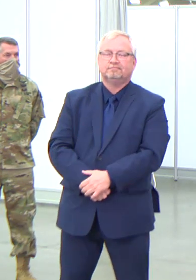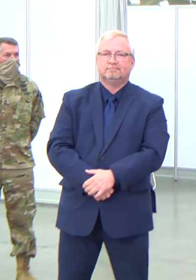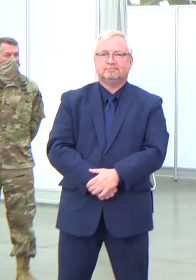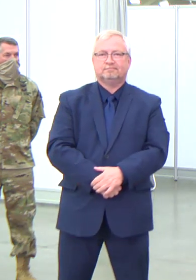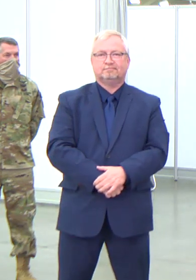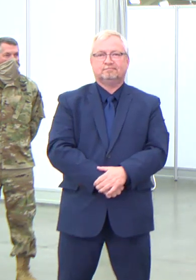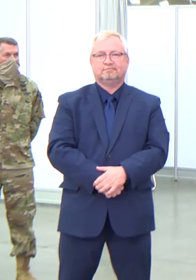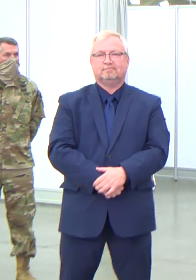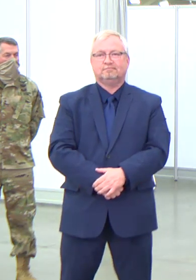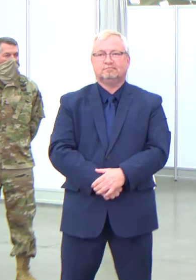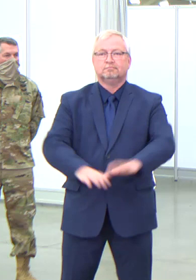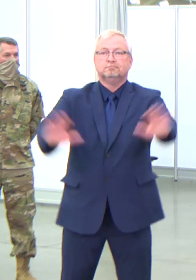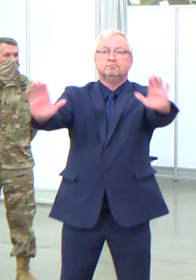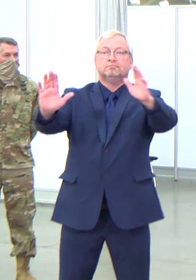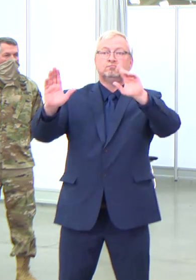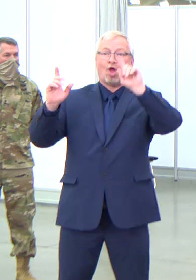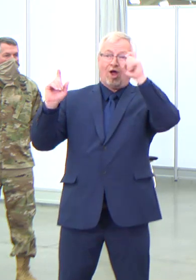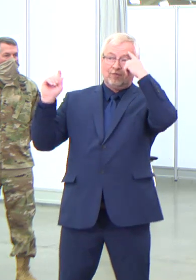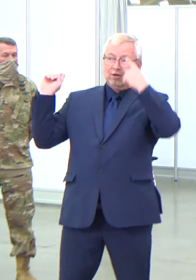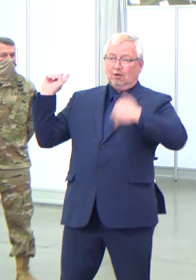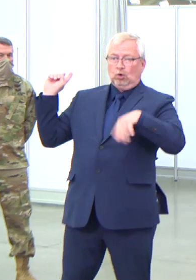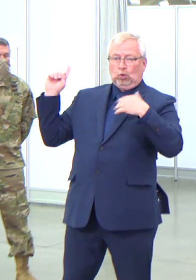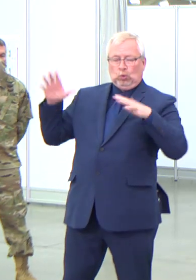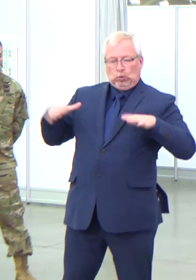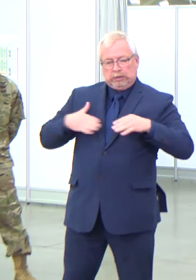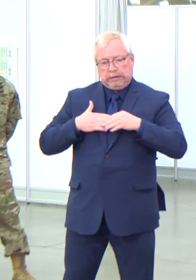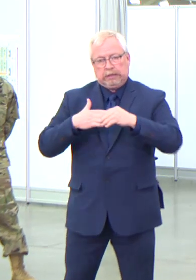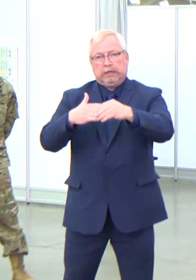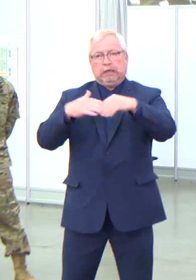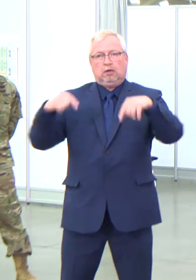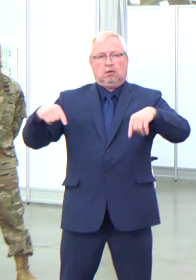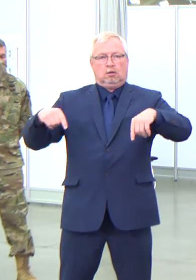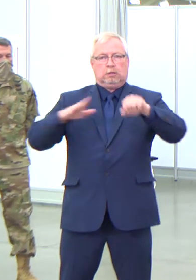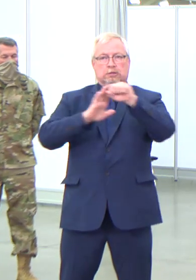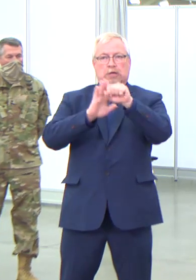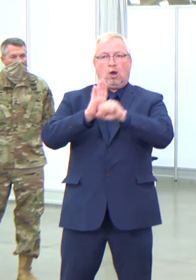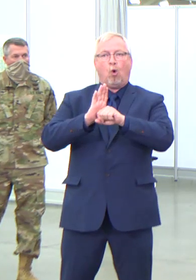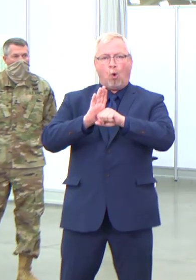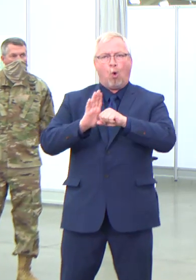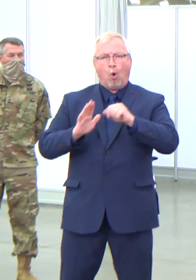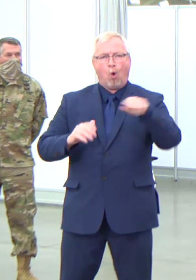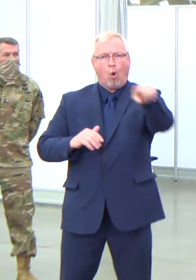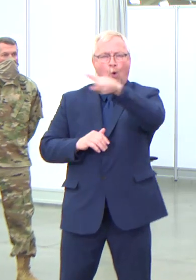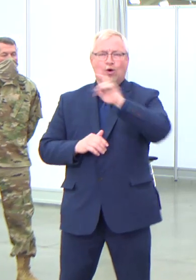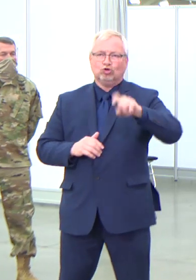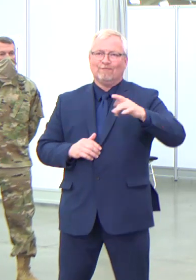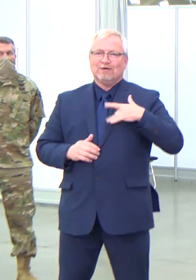speak here today. I think under your leadership, Maryland is a safer state as a result of the significant actions you put in